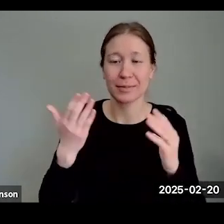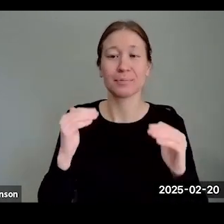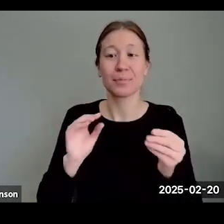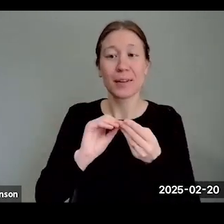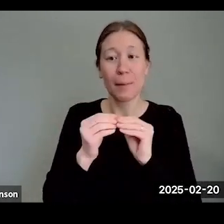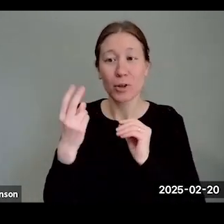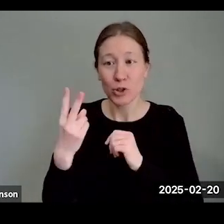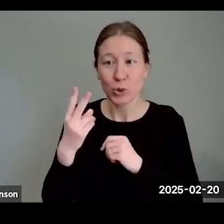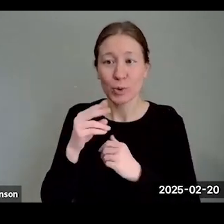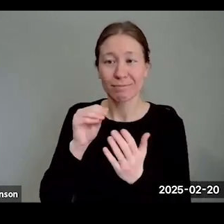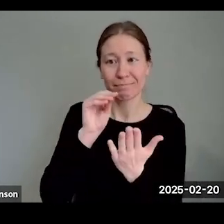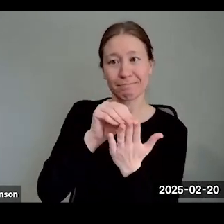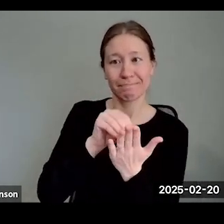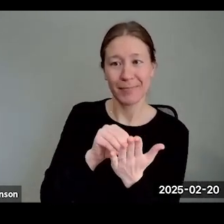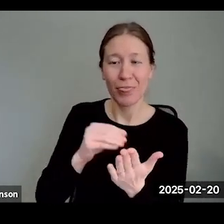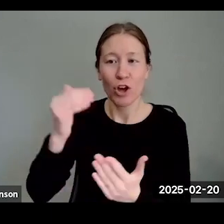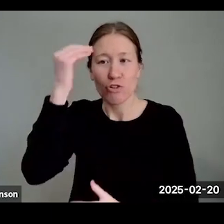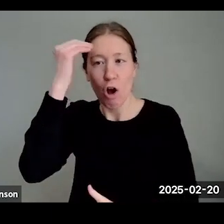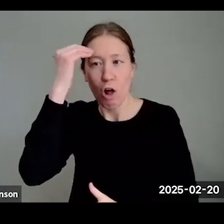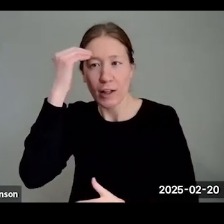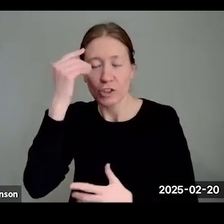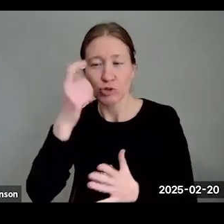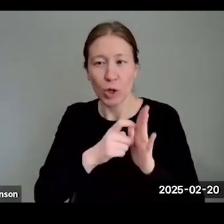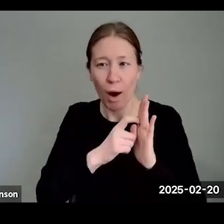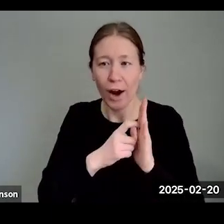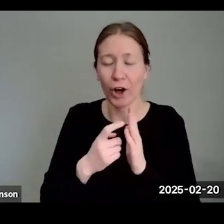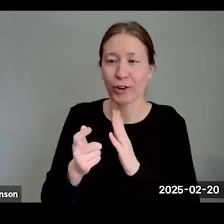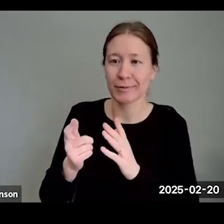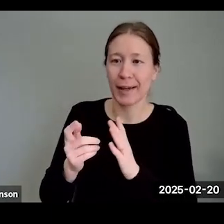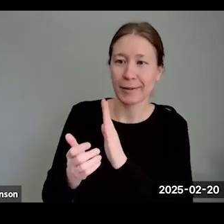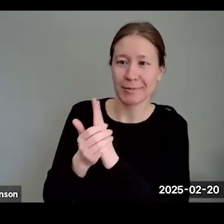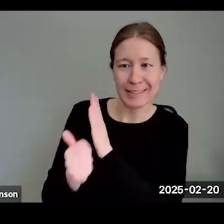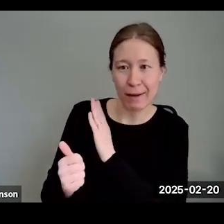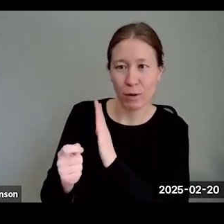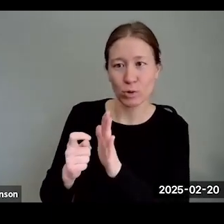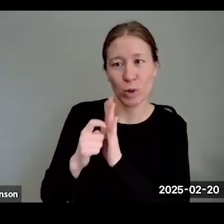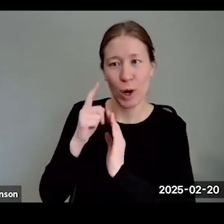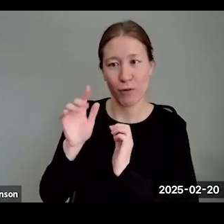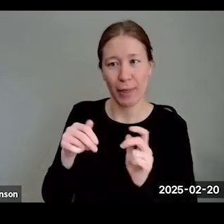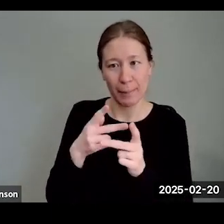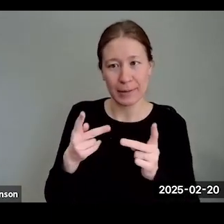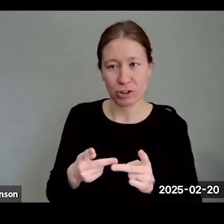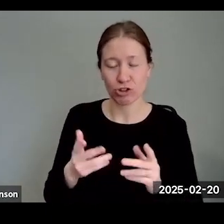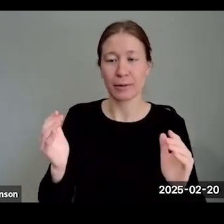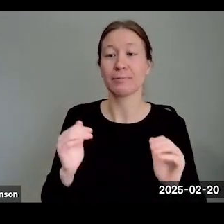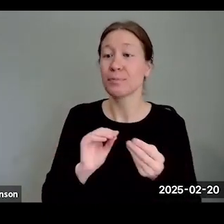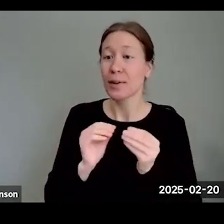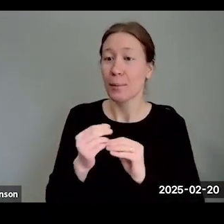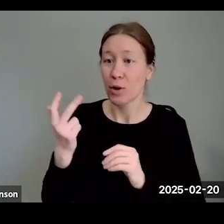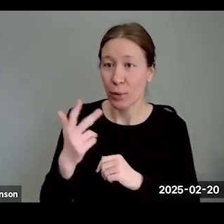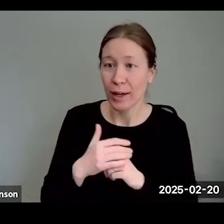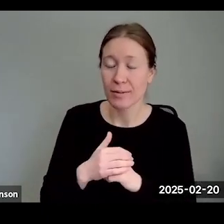and critical skills necessary for the position. Number three, listing any physical demands,